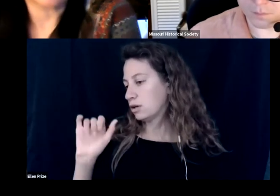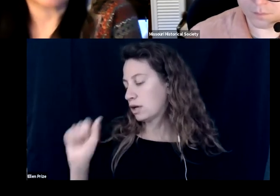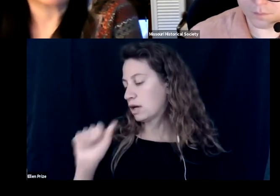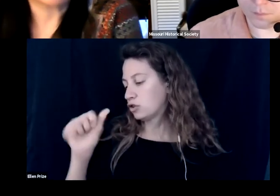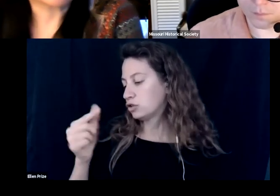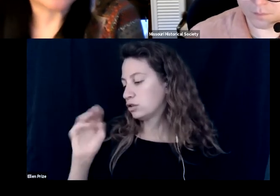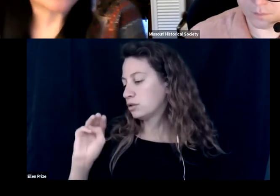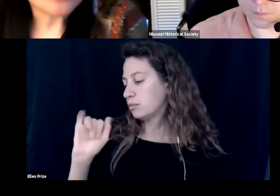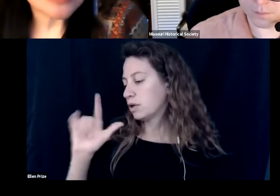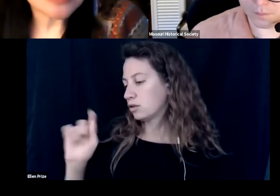children to remember about the settlement?